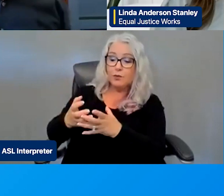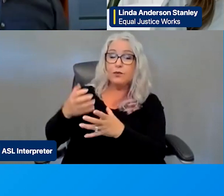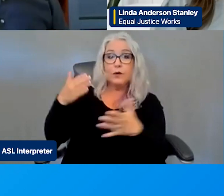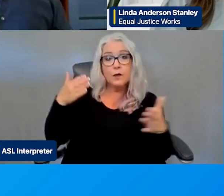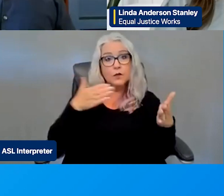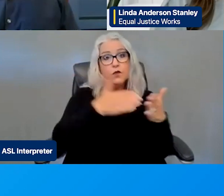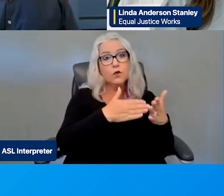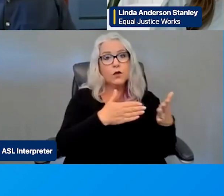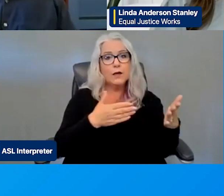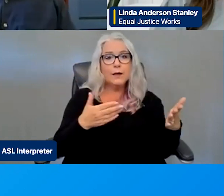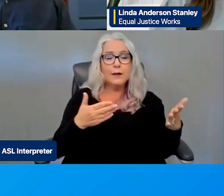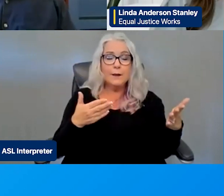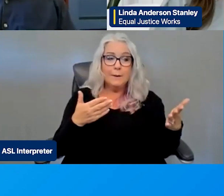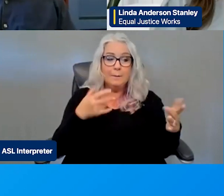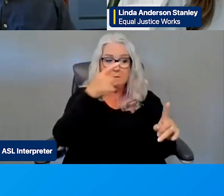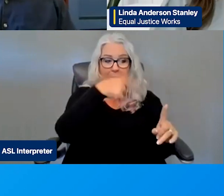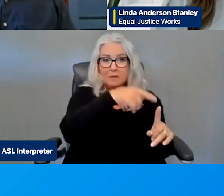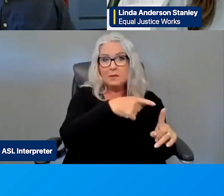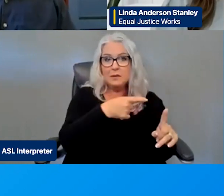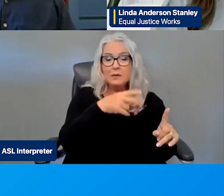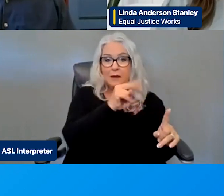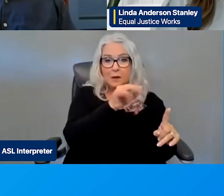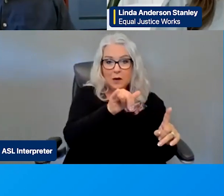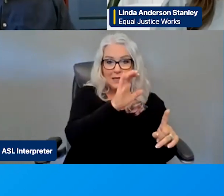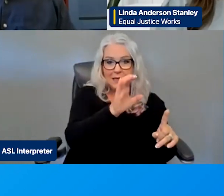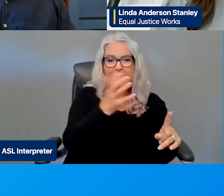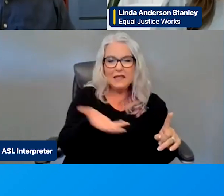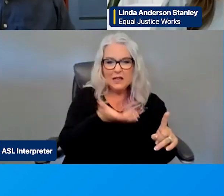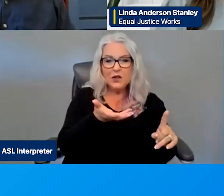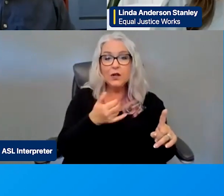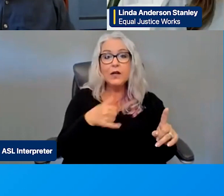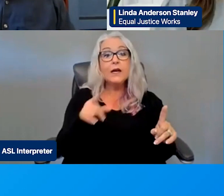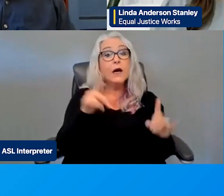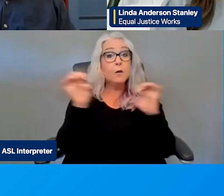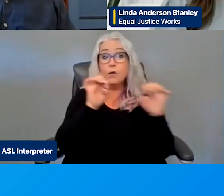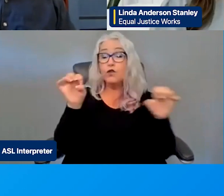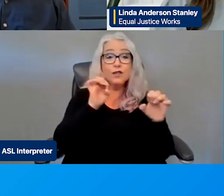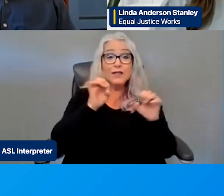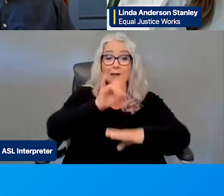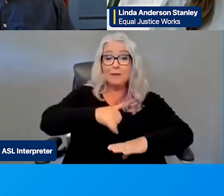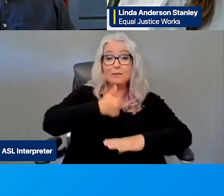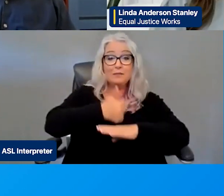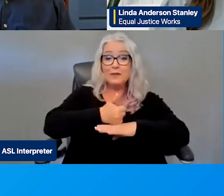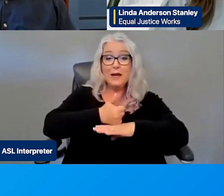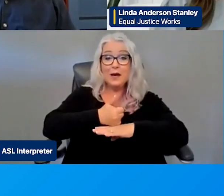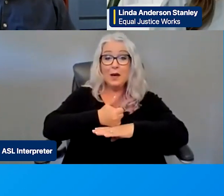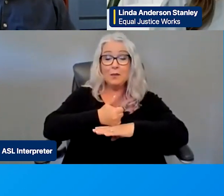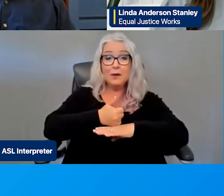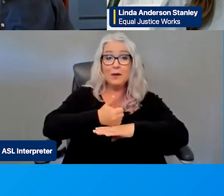I'm sitting. And said that the emergency procedures that were in place at that point were they absolutely